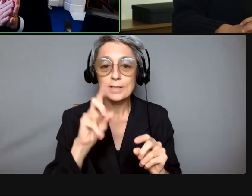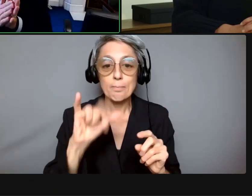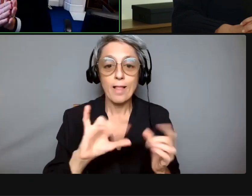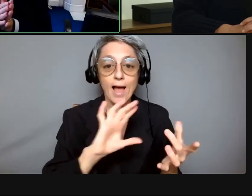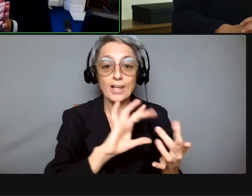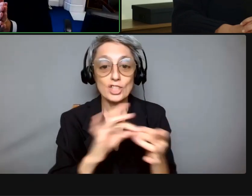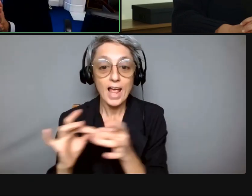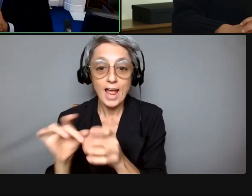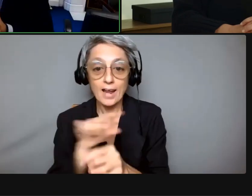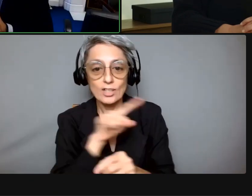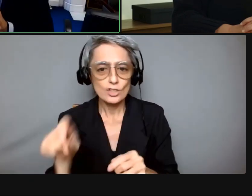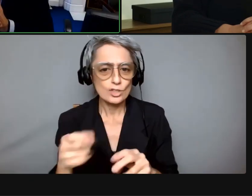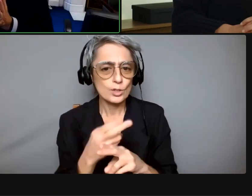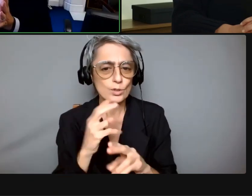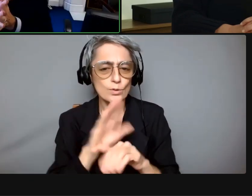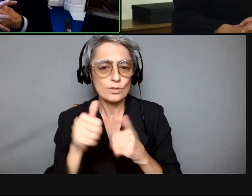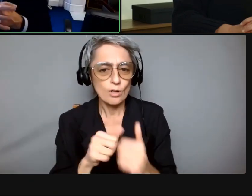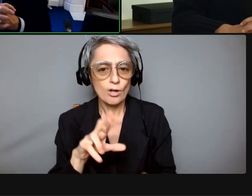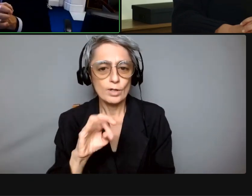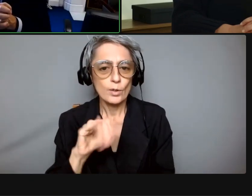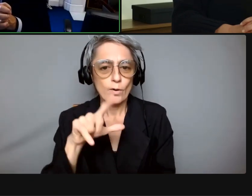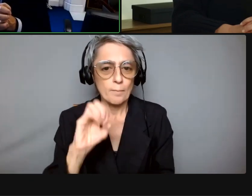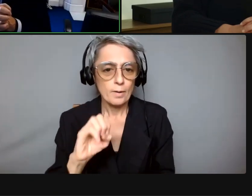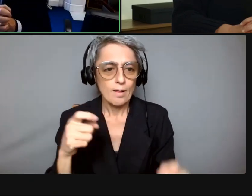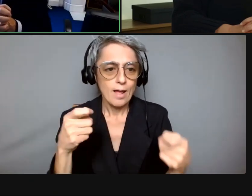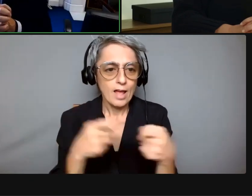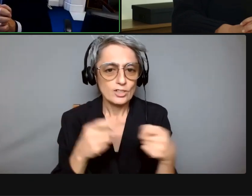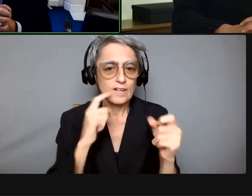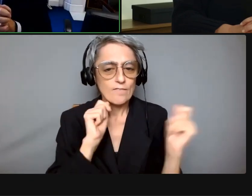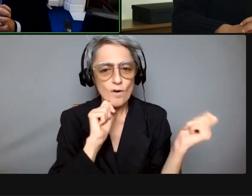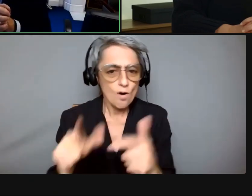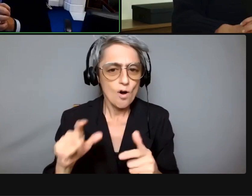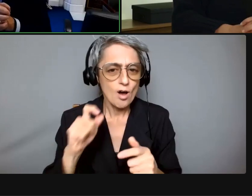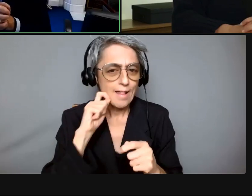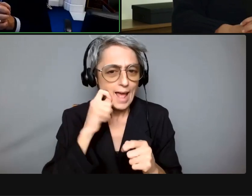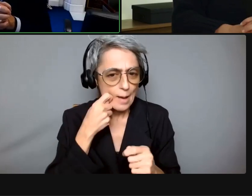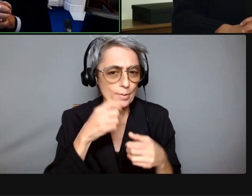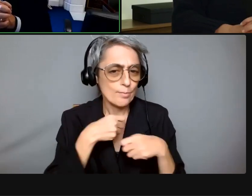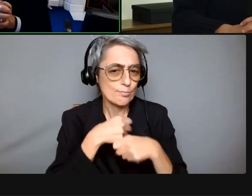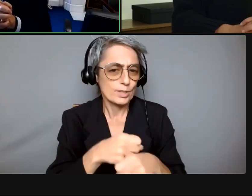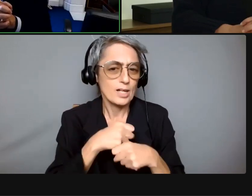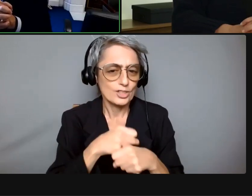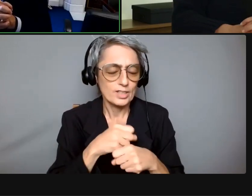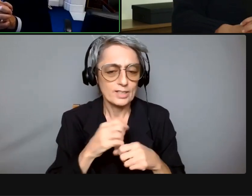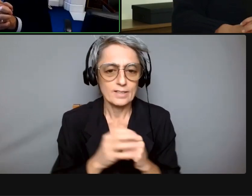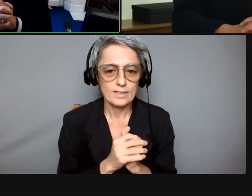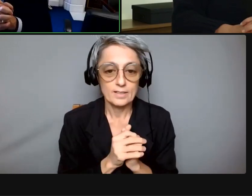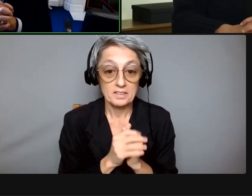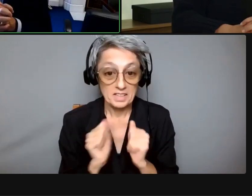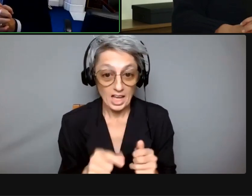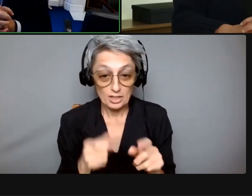across all Apple related production. Can you tell us a little bit about that and any insights